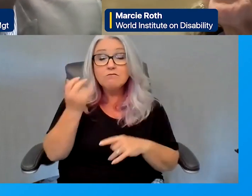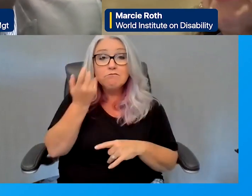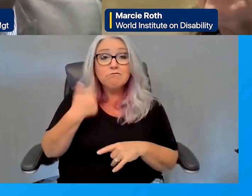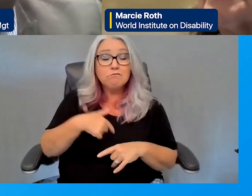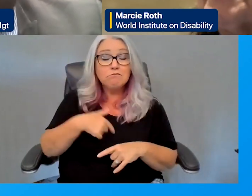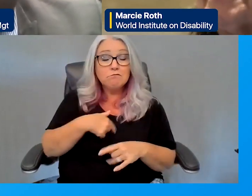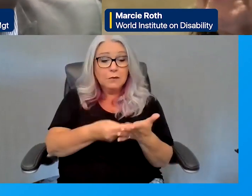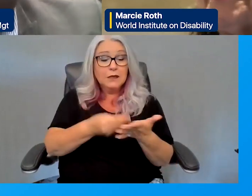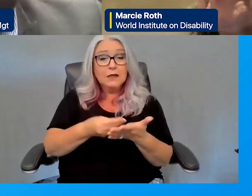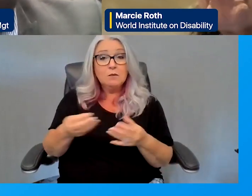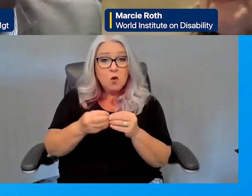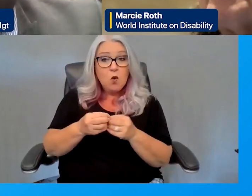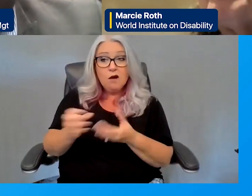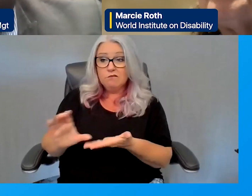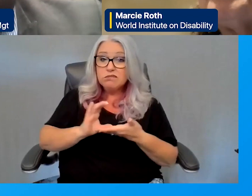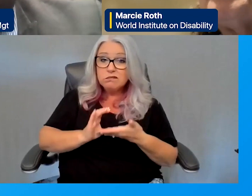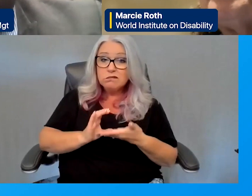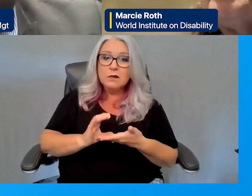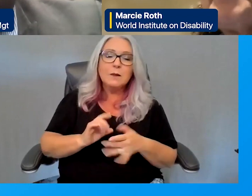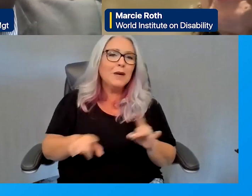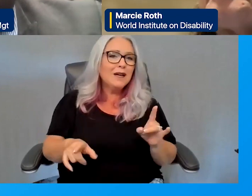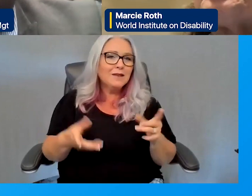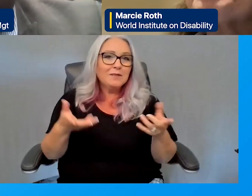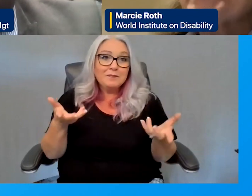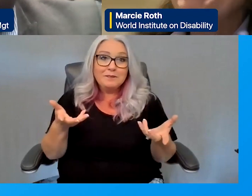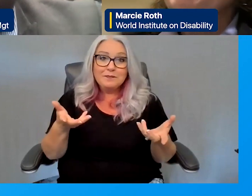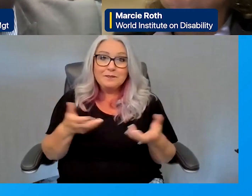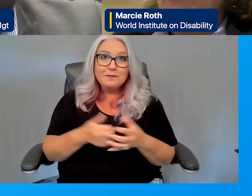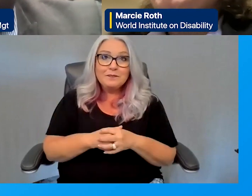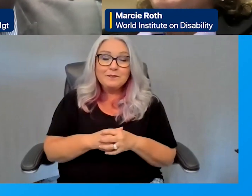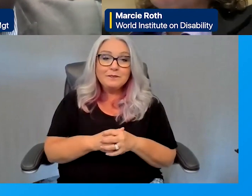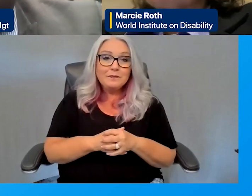to do that. But it is not an